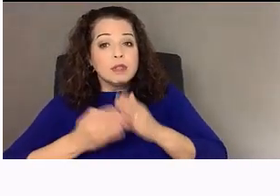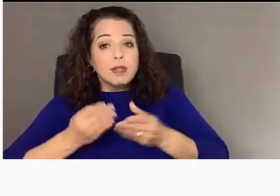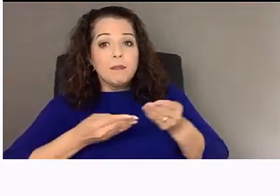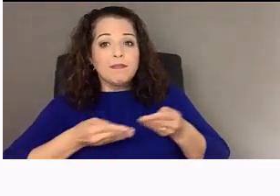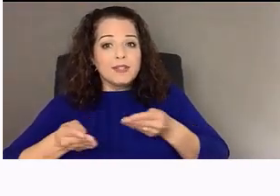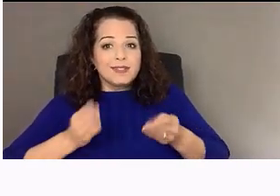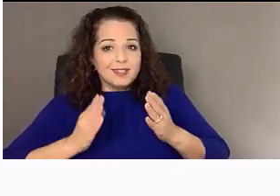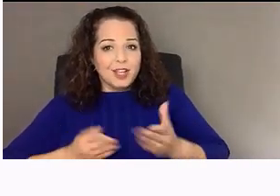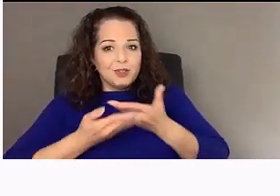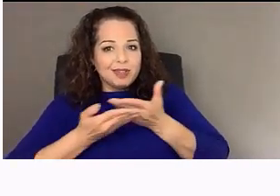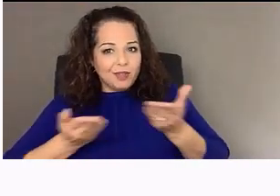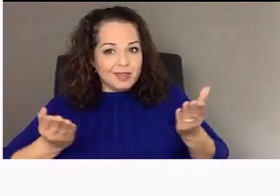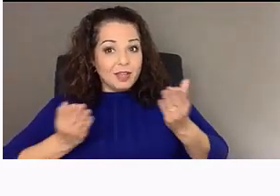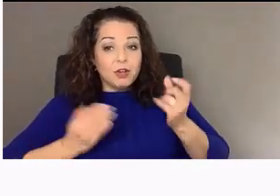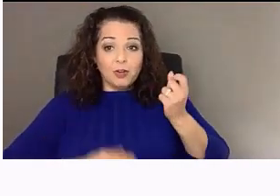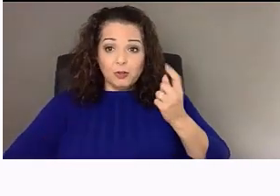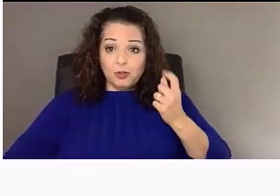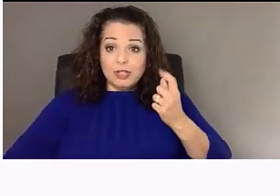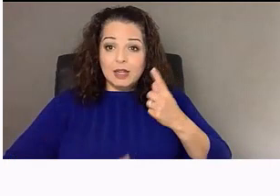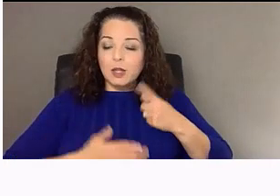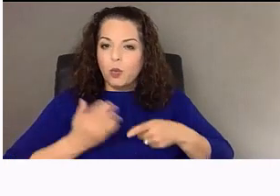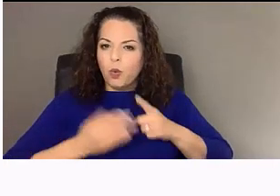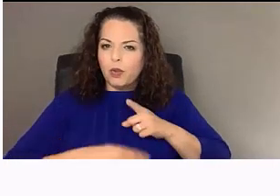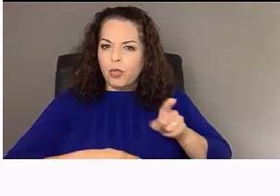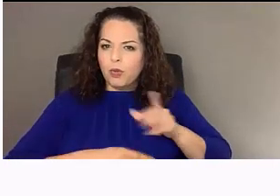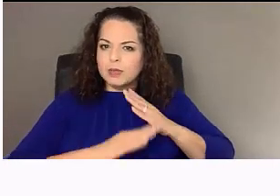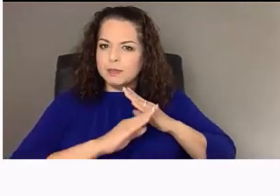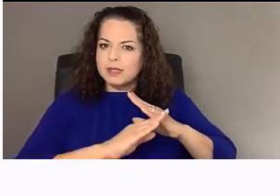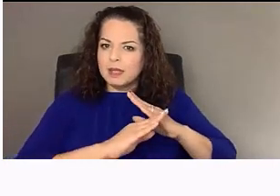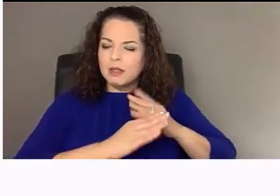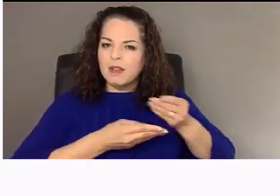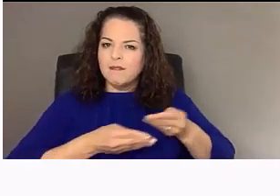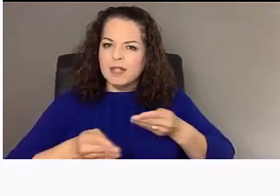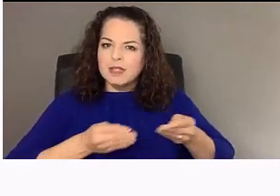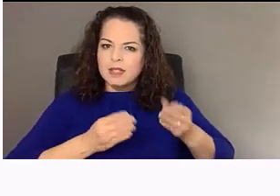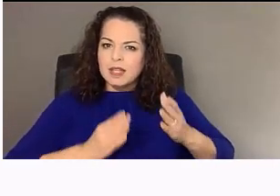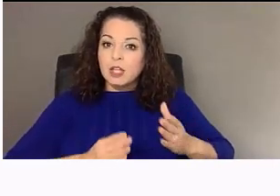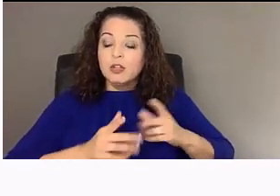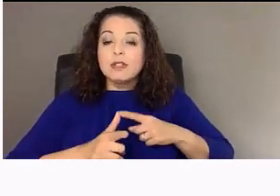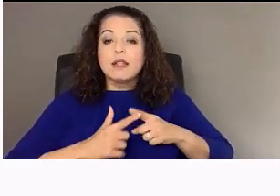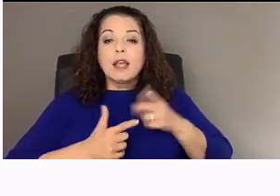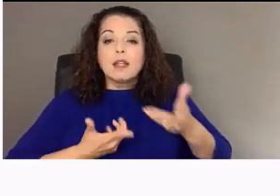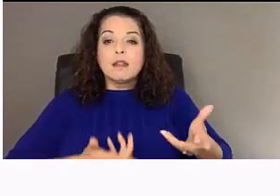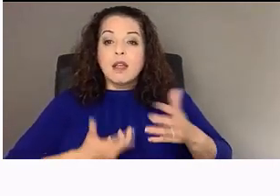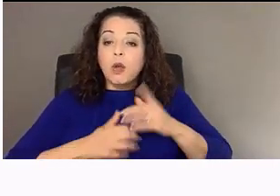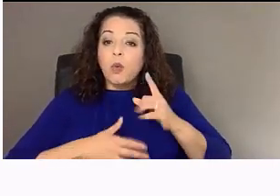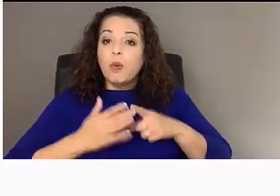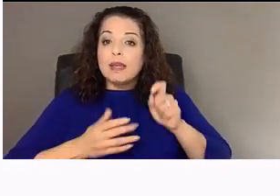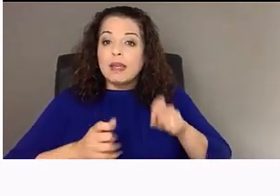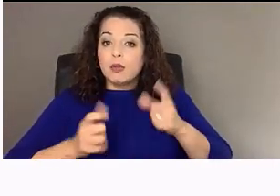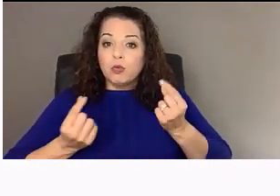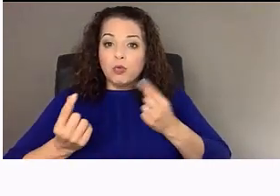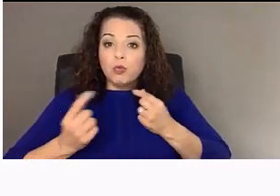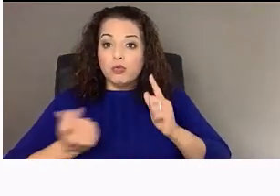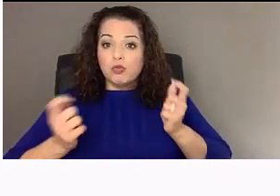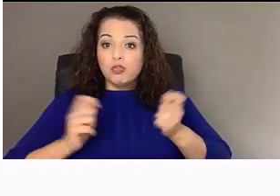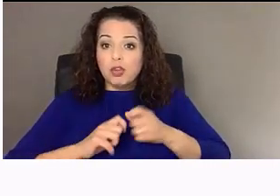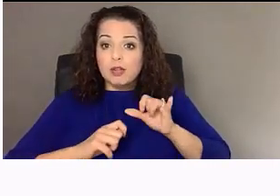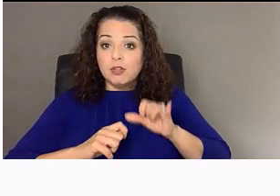Understanding what are those barriers and facilitators and what can we do to change that. Improve your customer discovery.